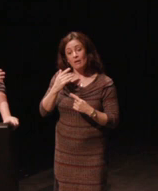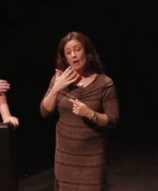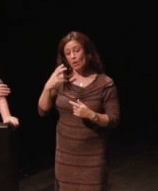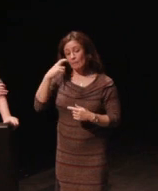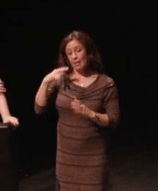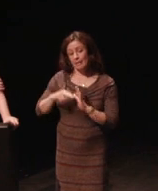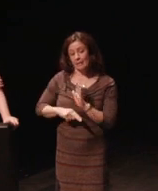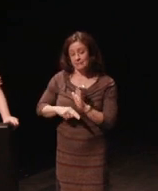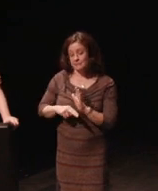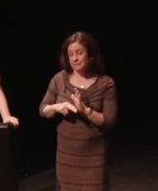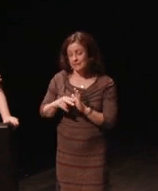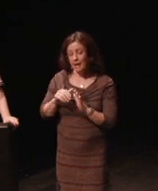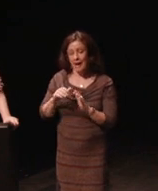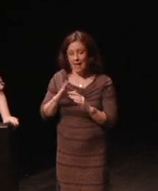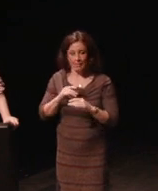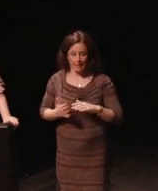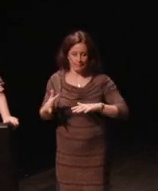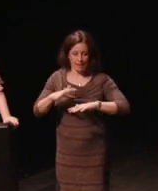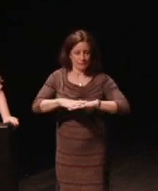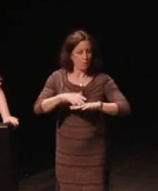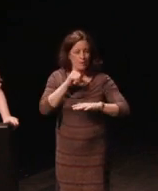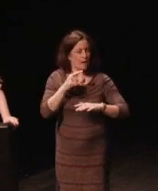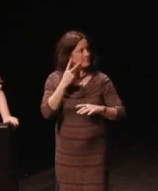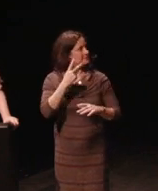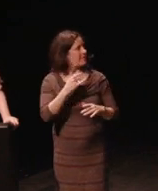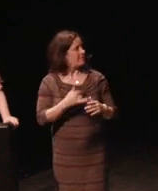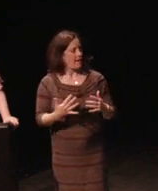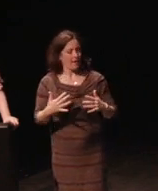near as nicely integrated as this. So, it's a really nice example of the benefits of thinking about